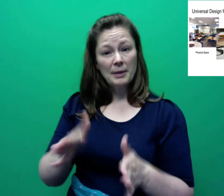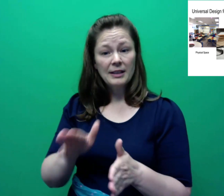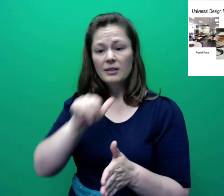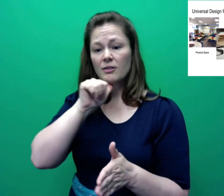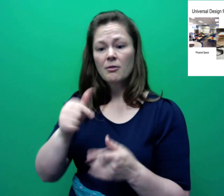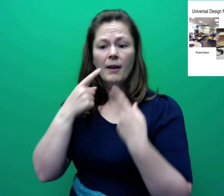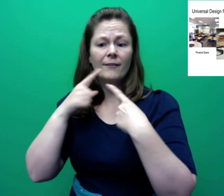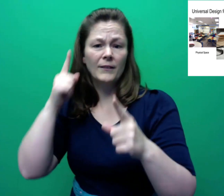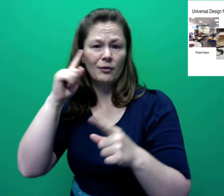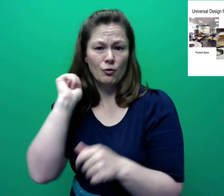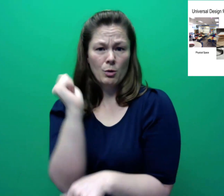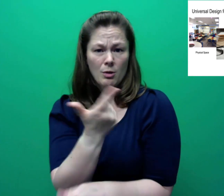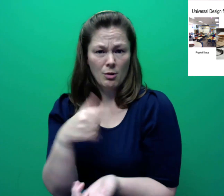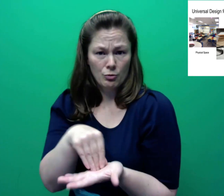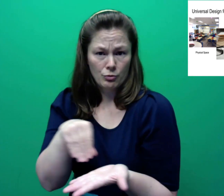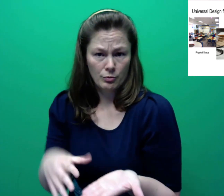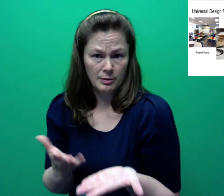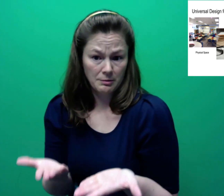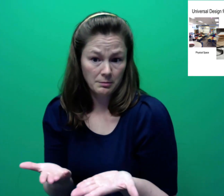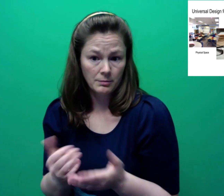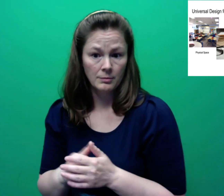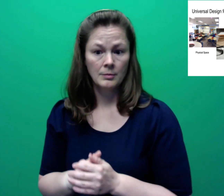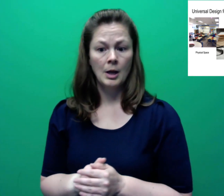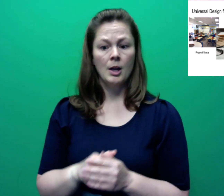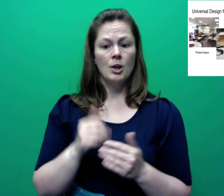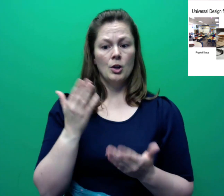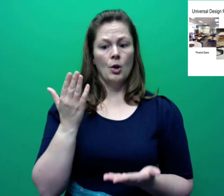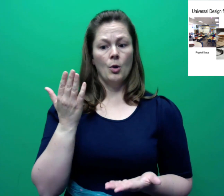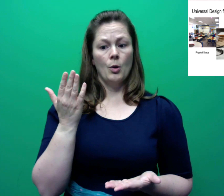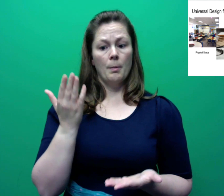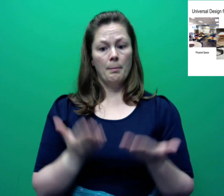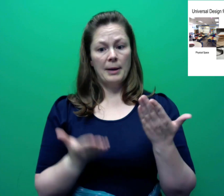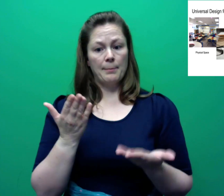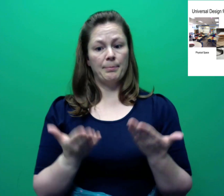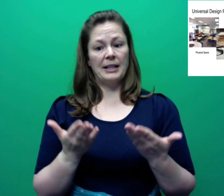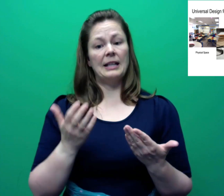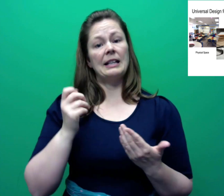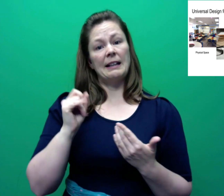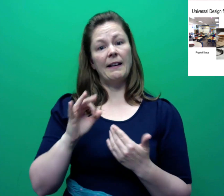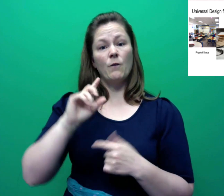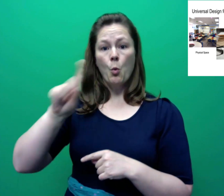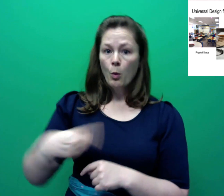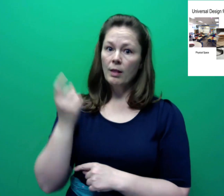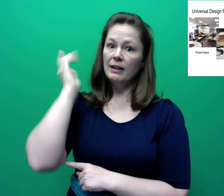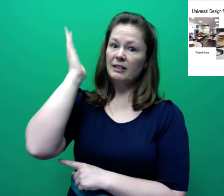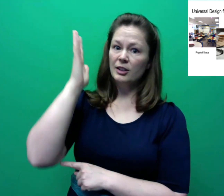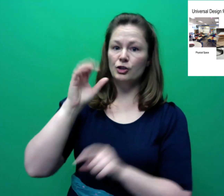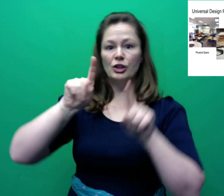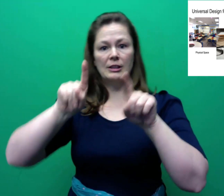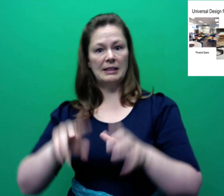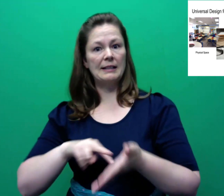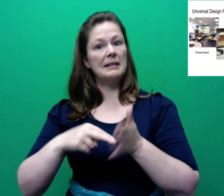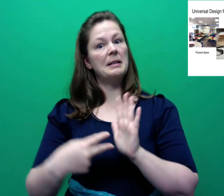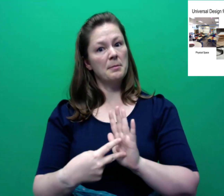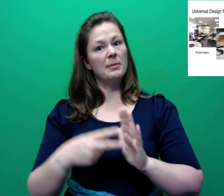approach is not effective for many students and thus if it is your only